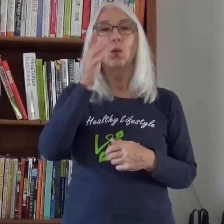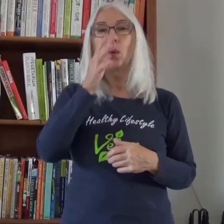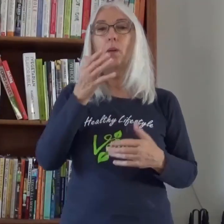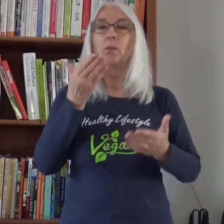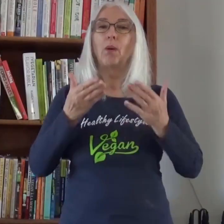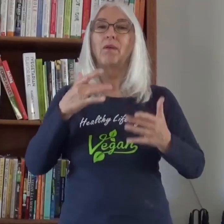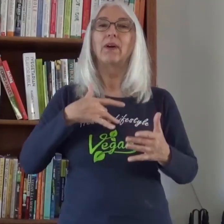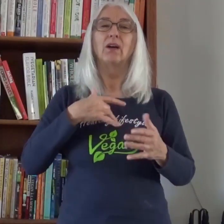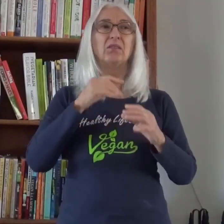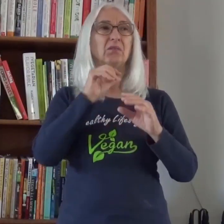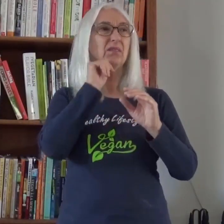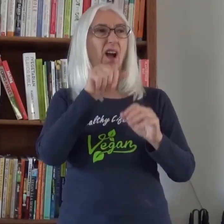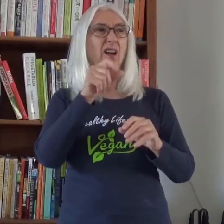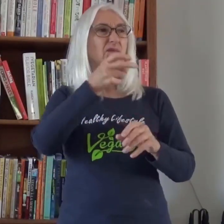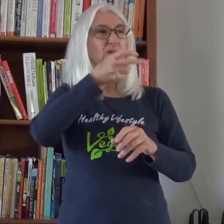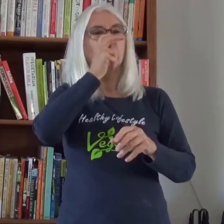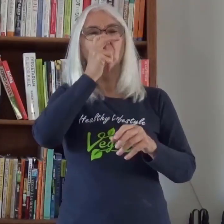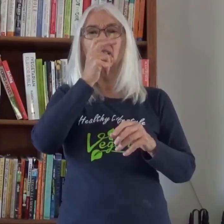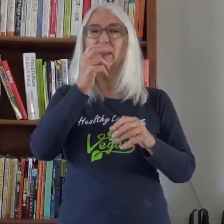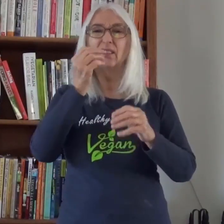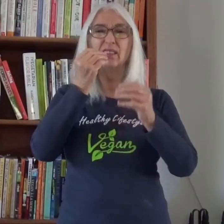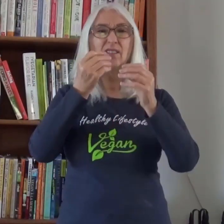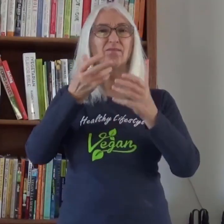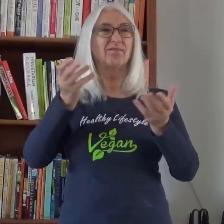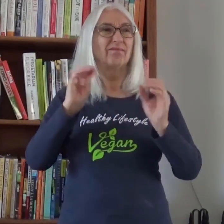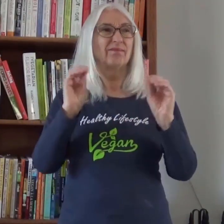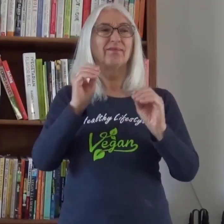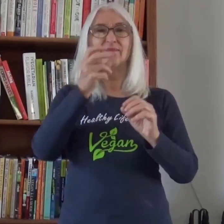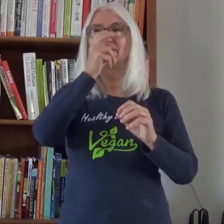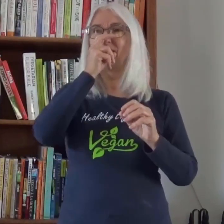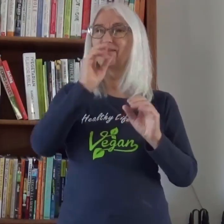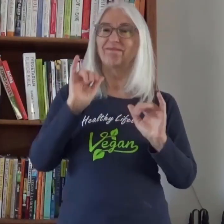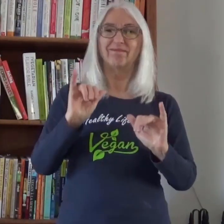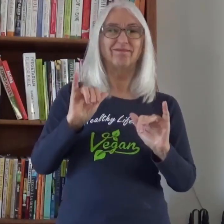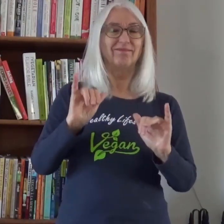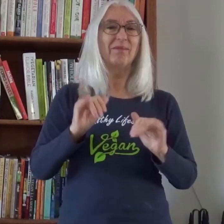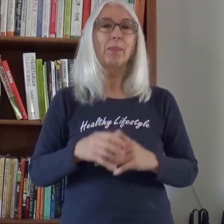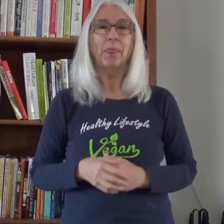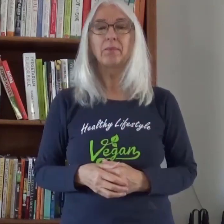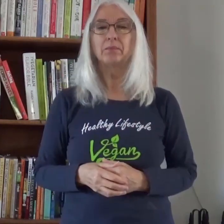You will probably feel no diet restrictions